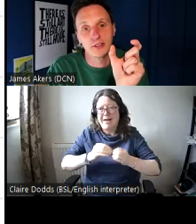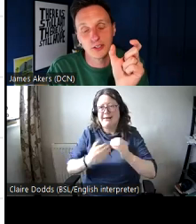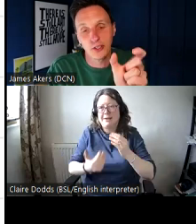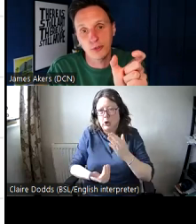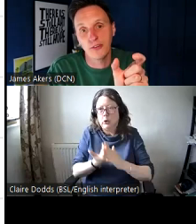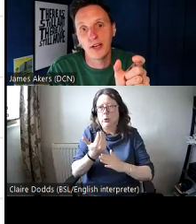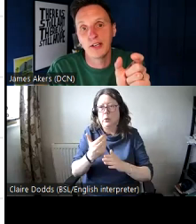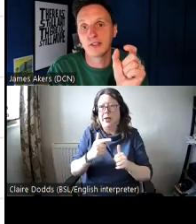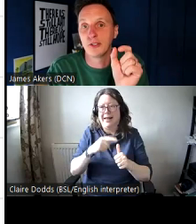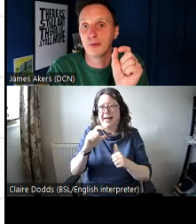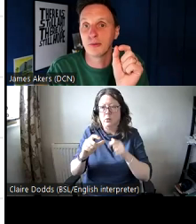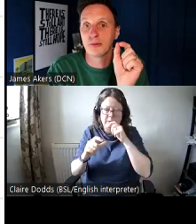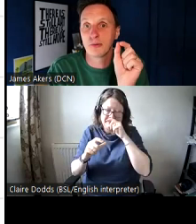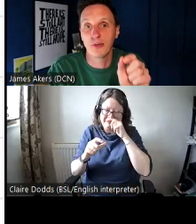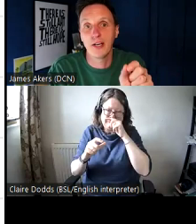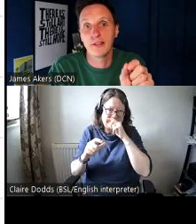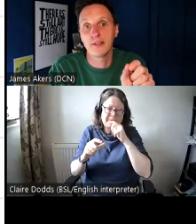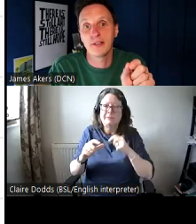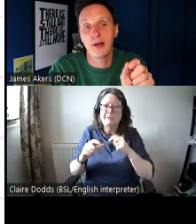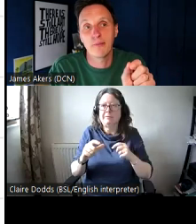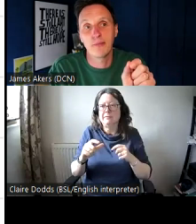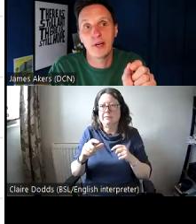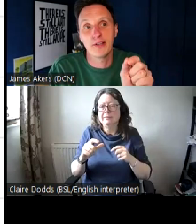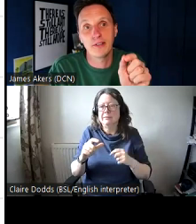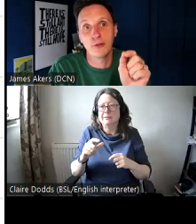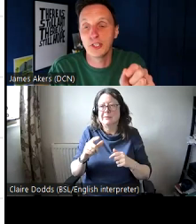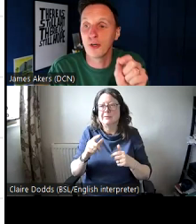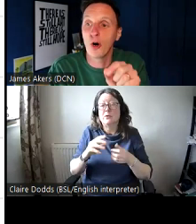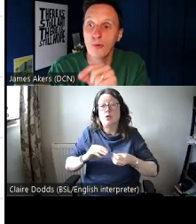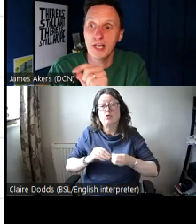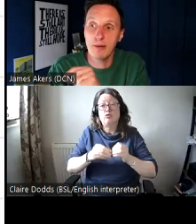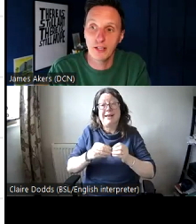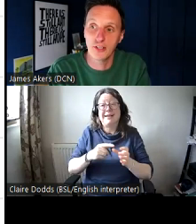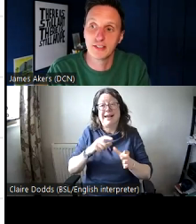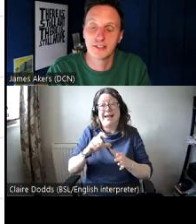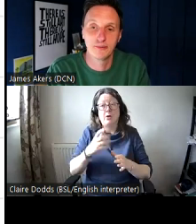There's an option there to create using your own email address.